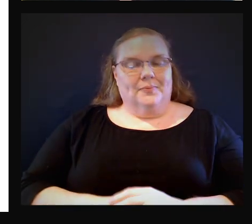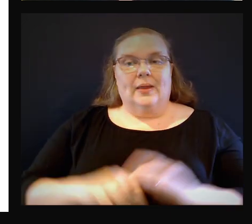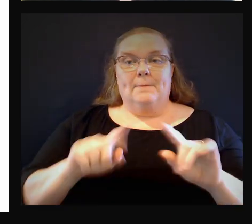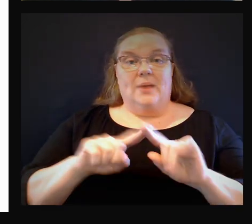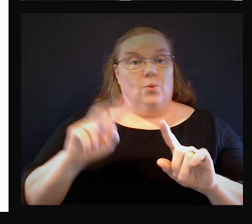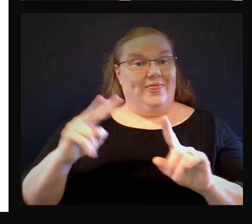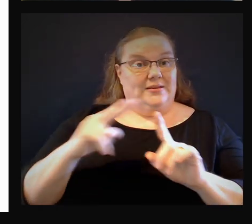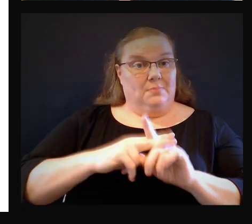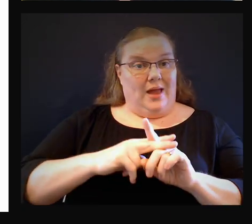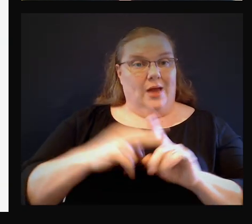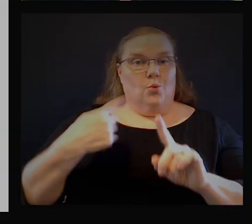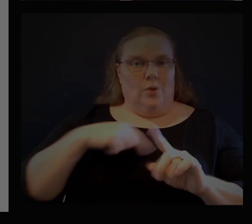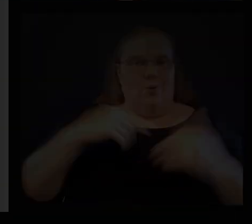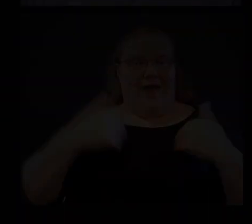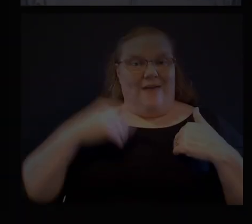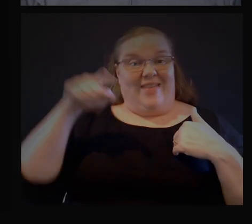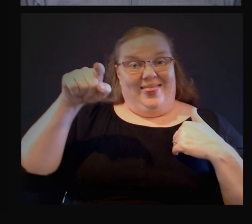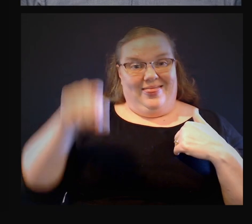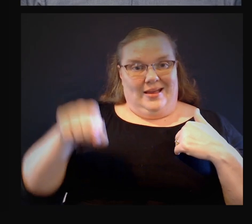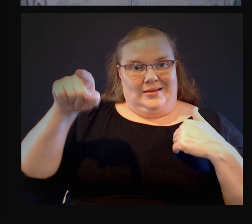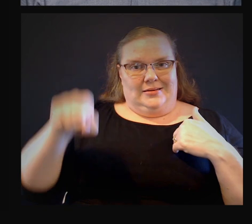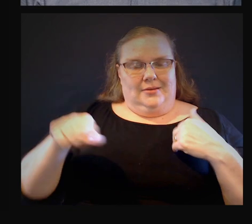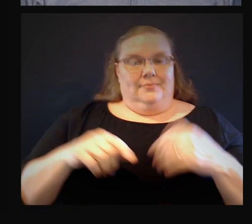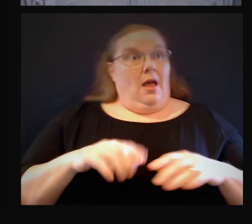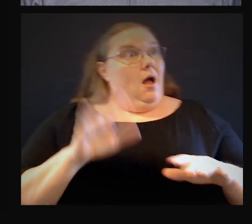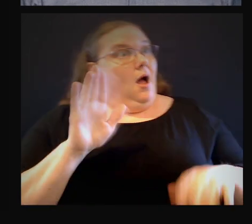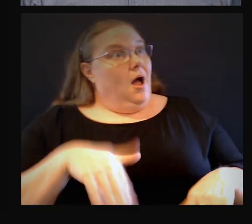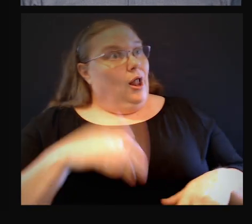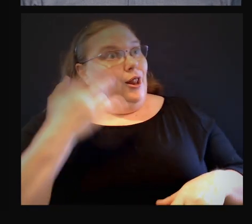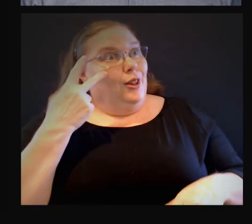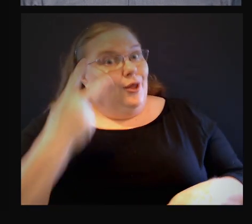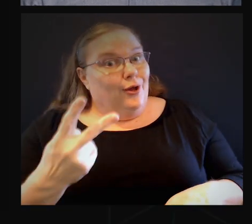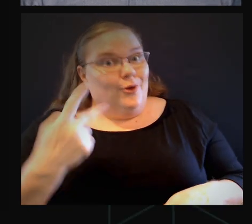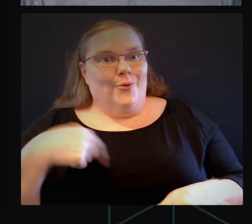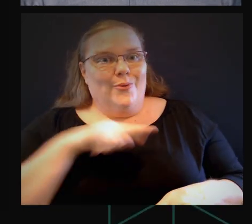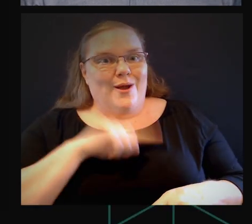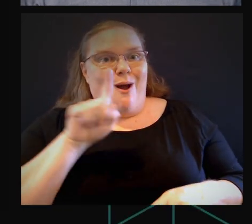With this applied, we will get the following. Look, we are now only left